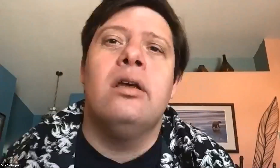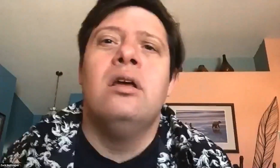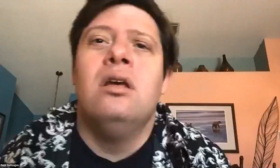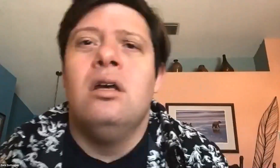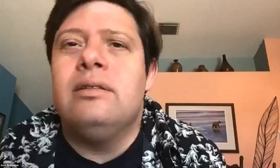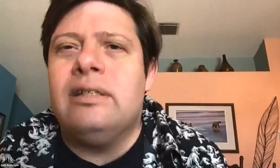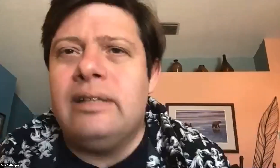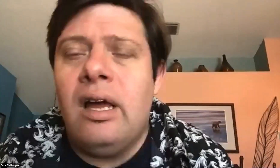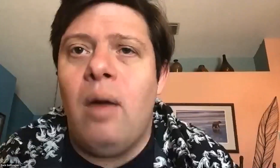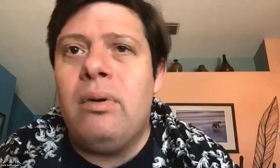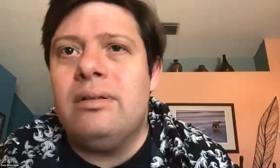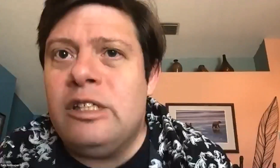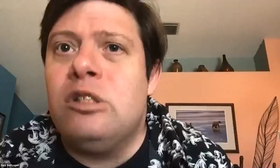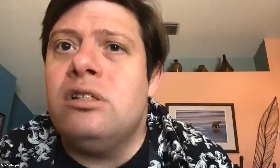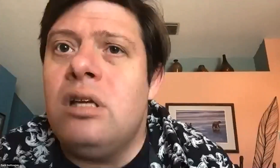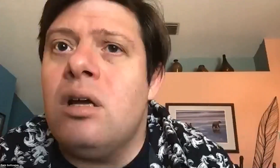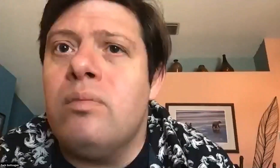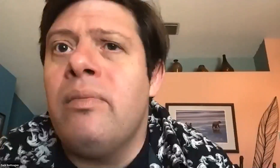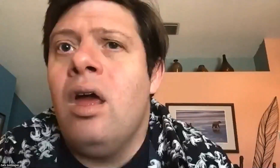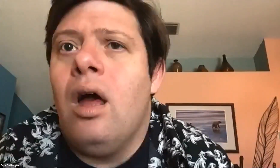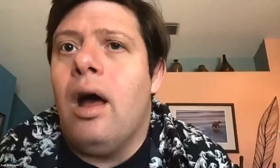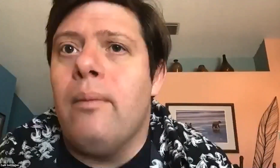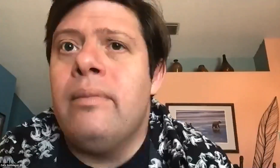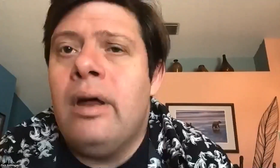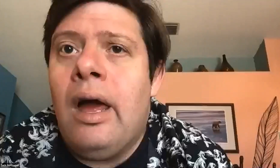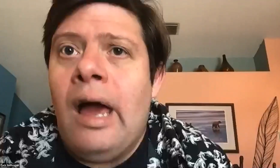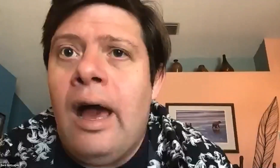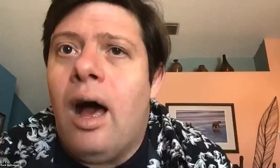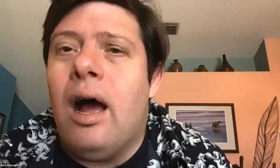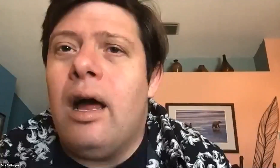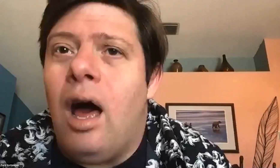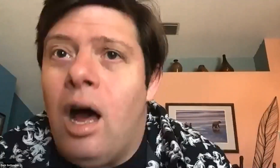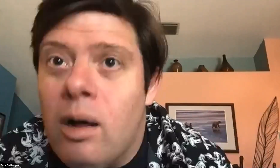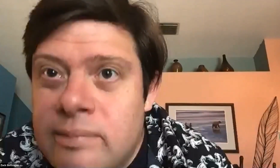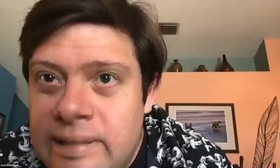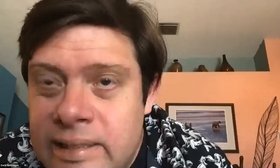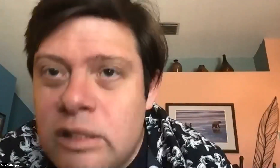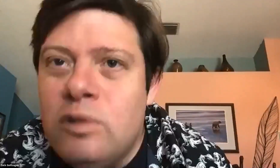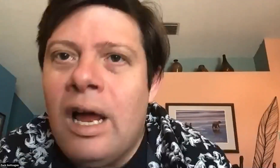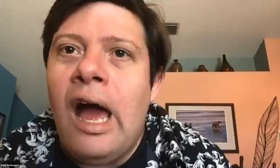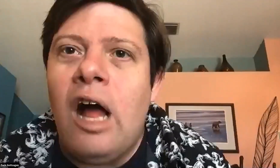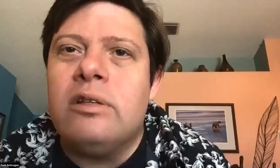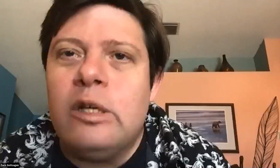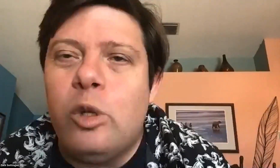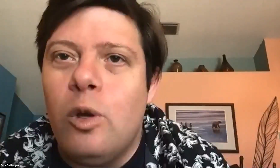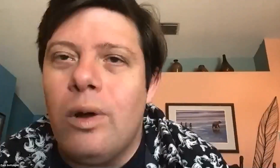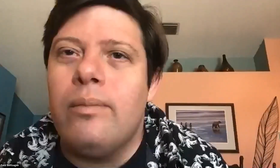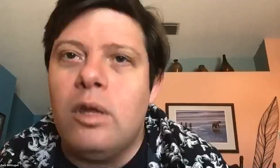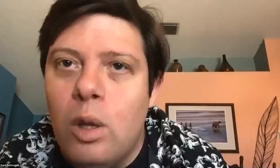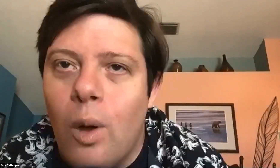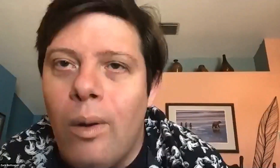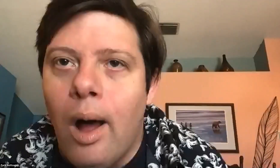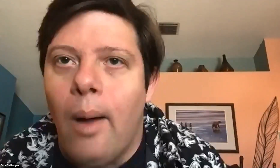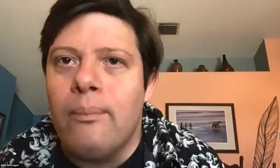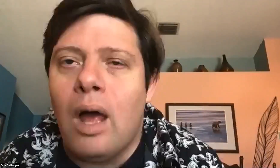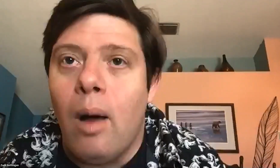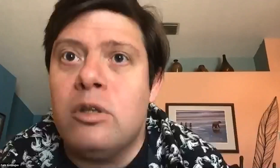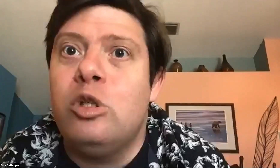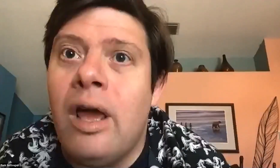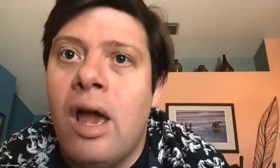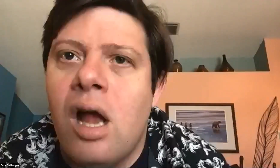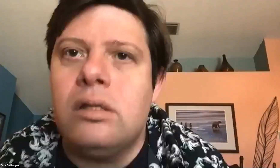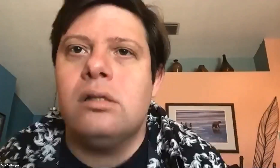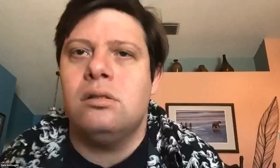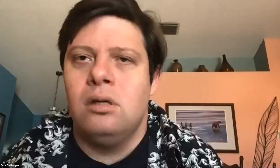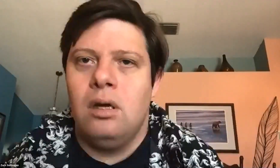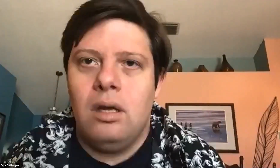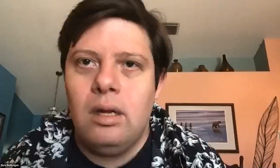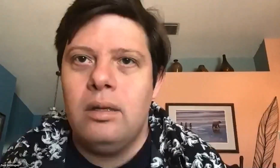to be a very good